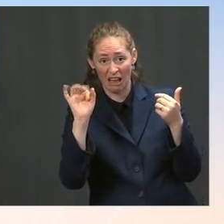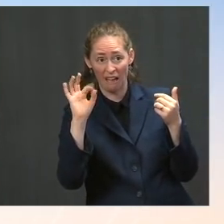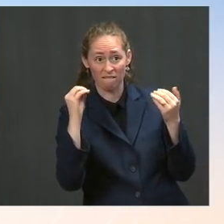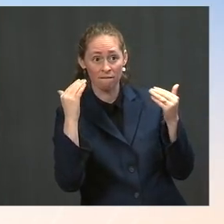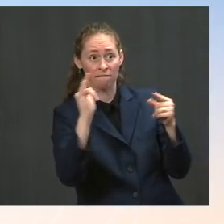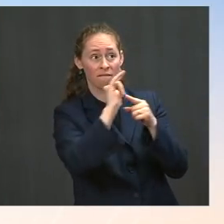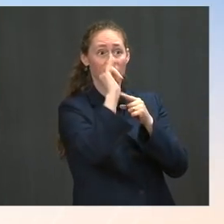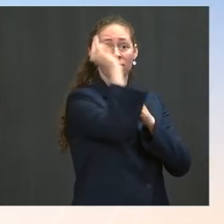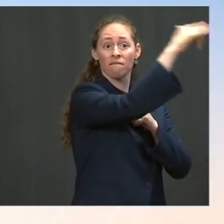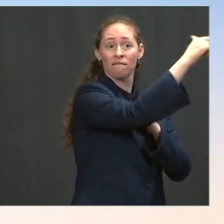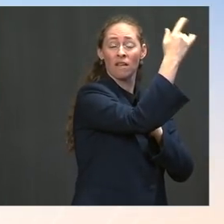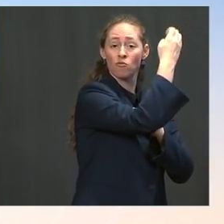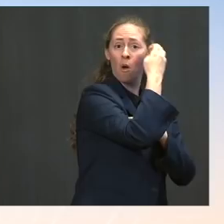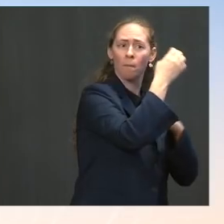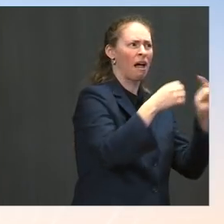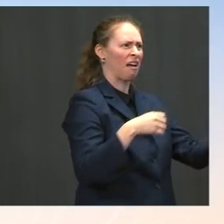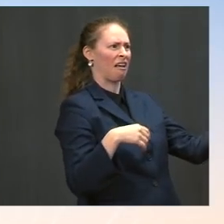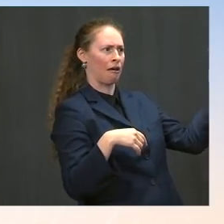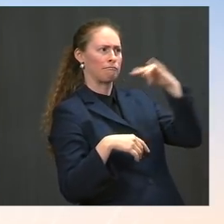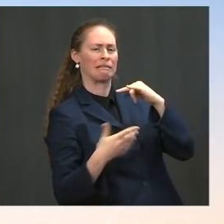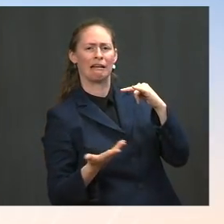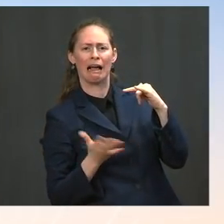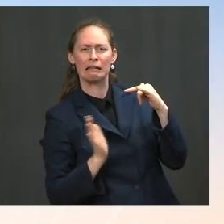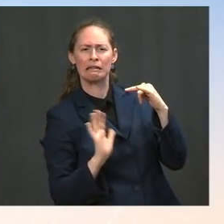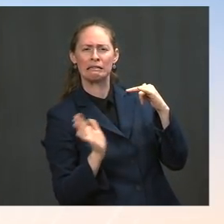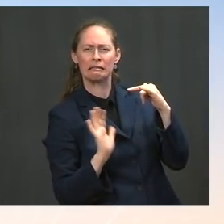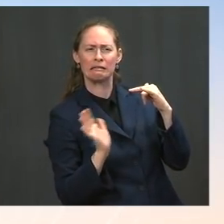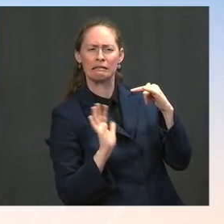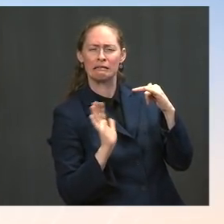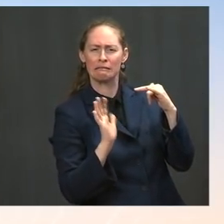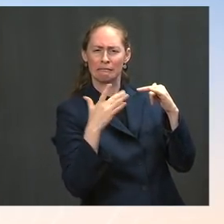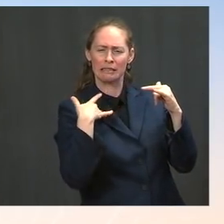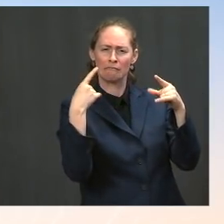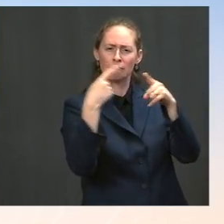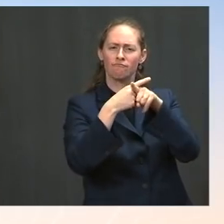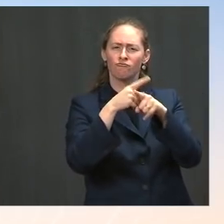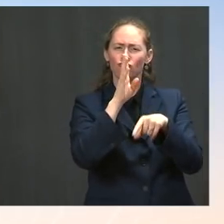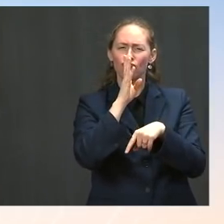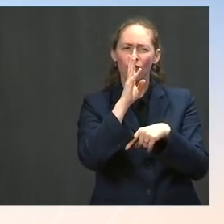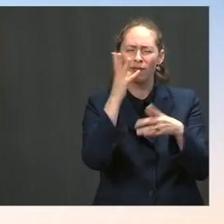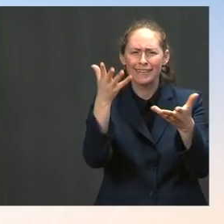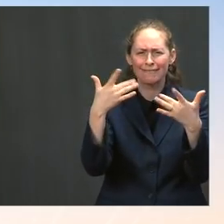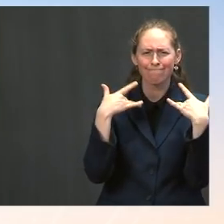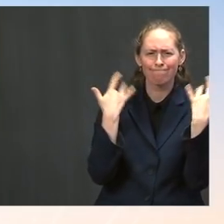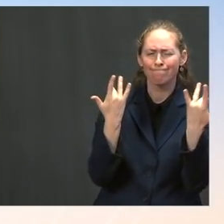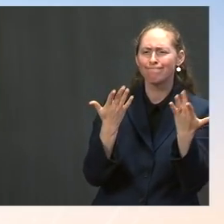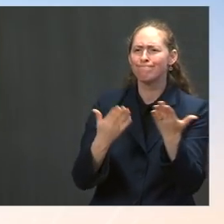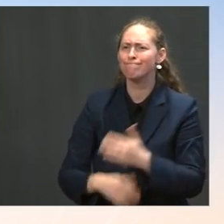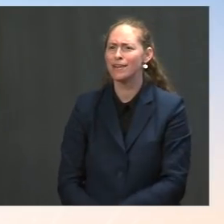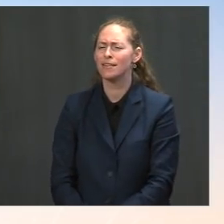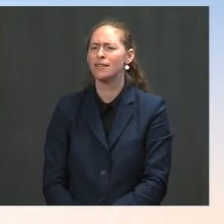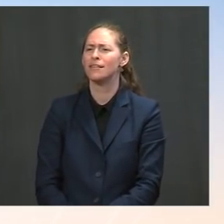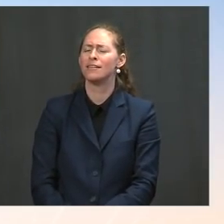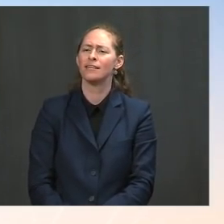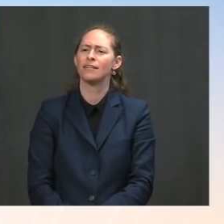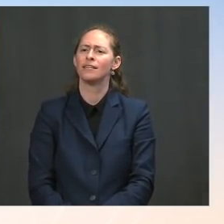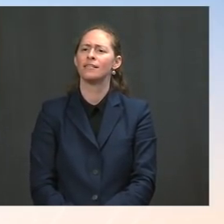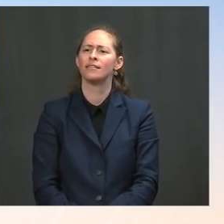If you could, there seems to be a little bit of mixed messaging that some may perceive, if you could -- Ms. Psaki: Sure. Well, as you know, we regularly -- the CDC regular --